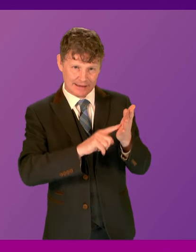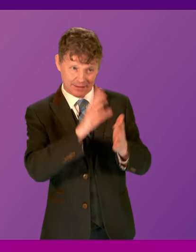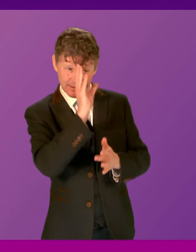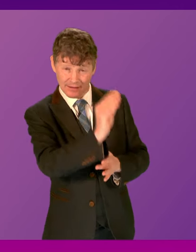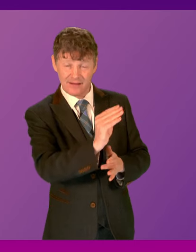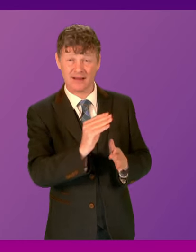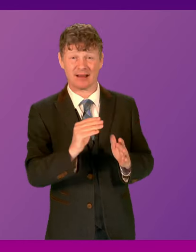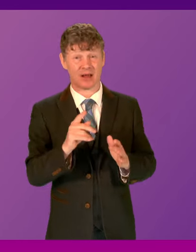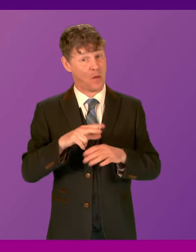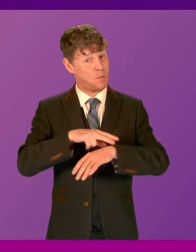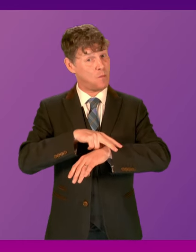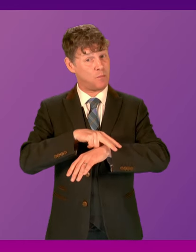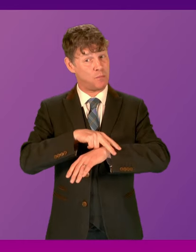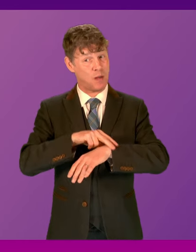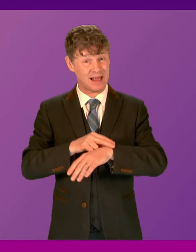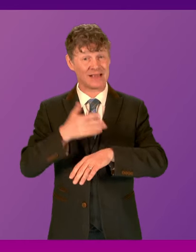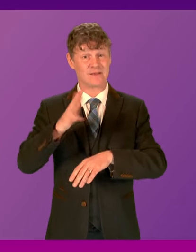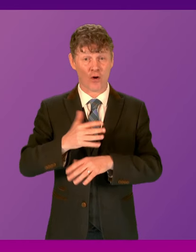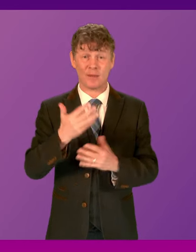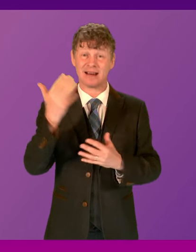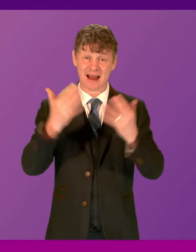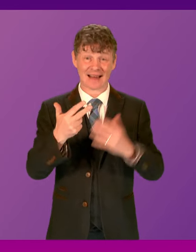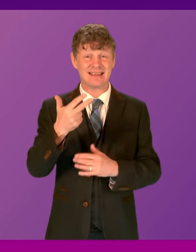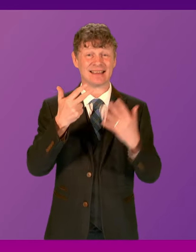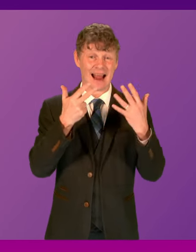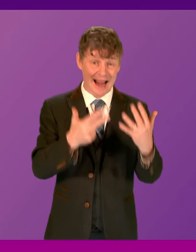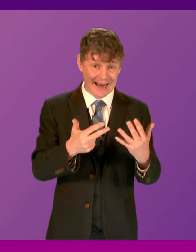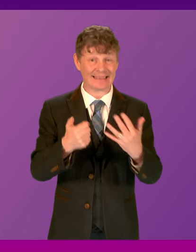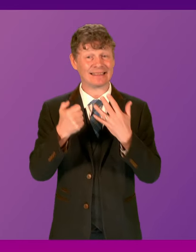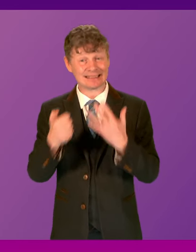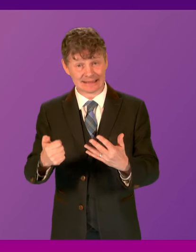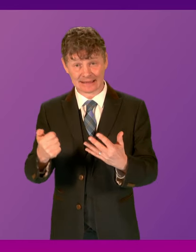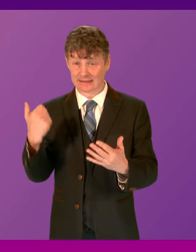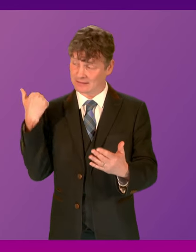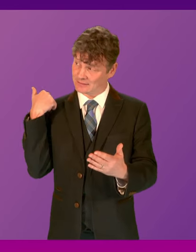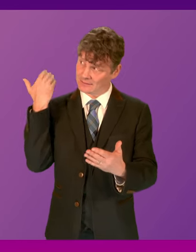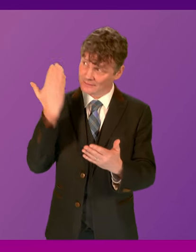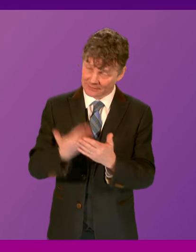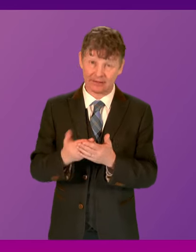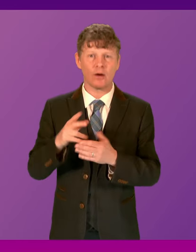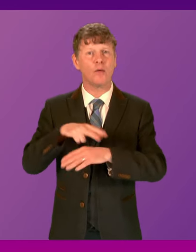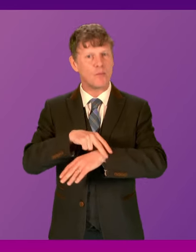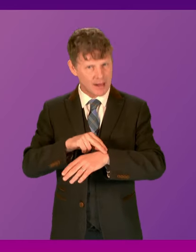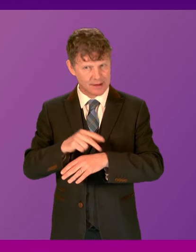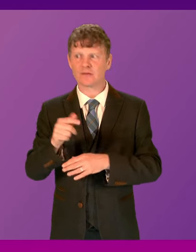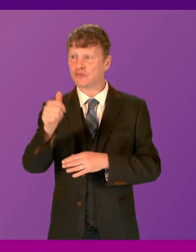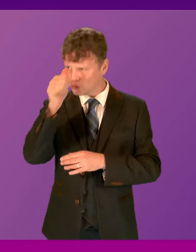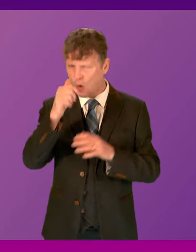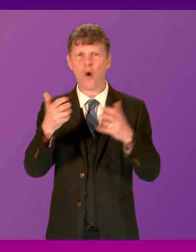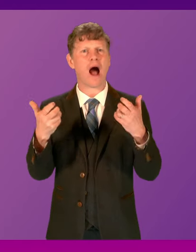1986—for virtually my whole life—police officers have been effectively policing and enforcing the